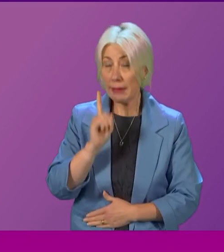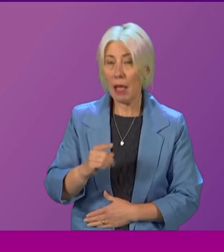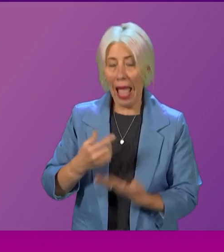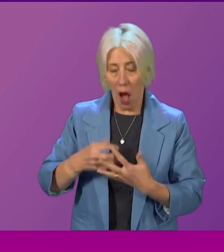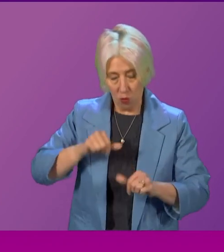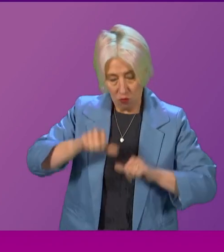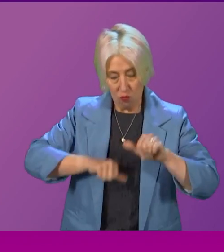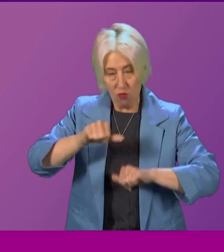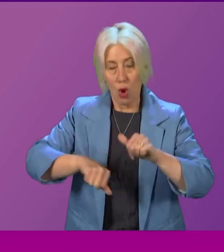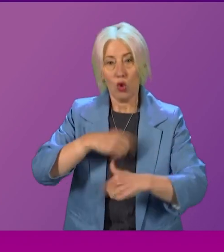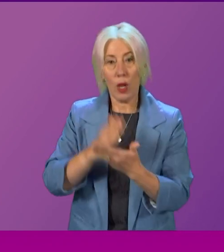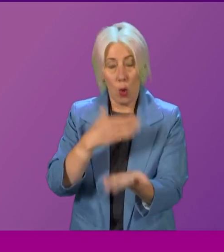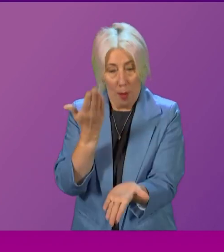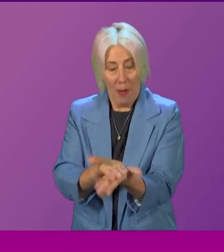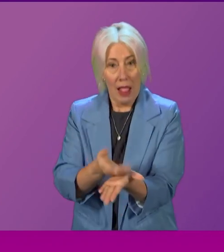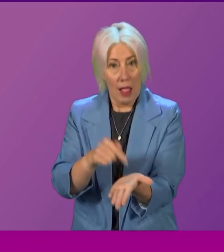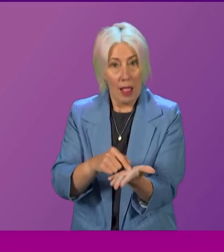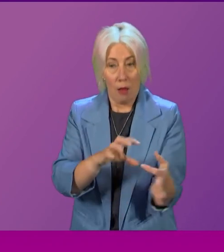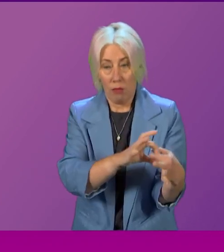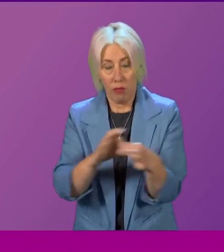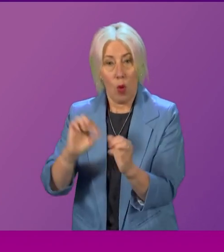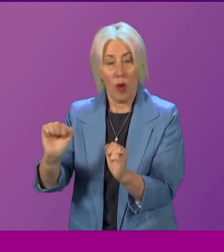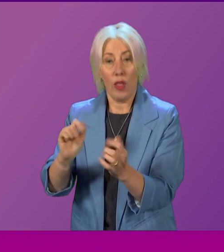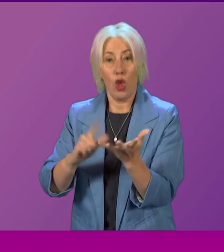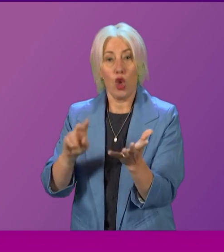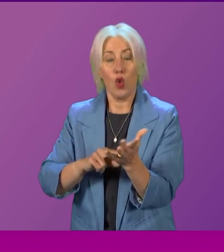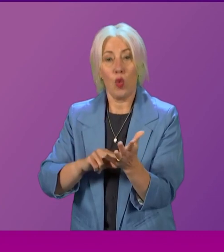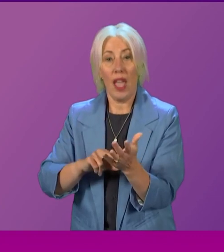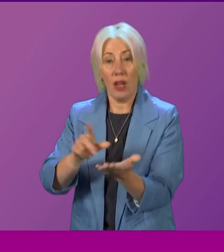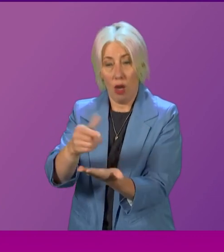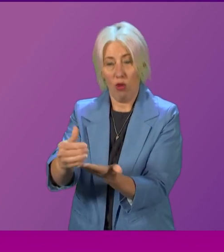ensure that the bill is compliant with the European convention on human rights.